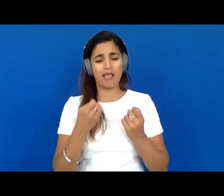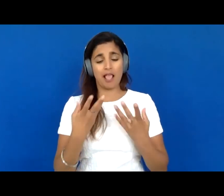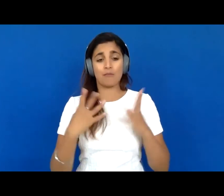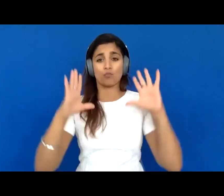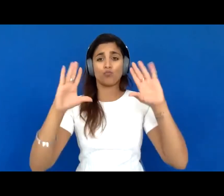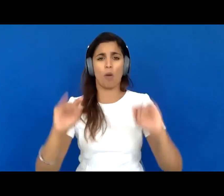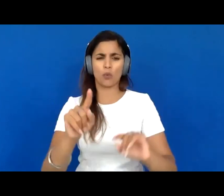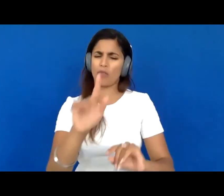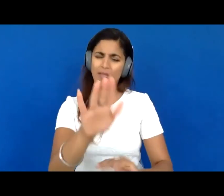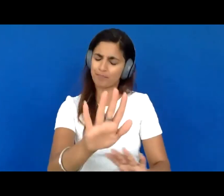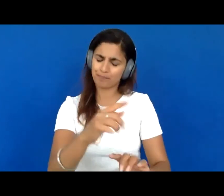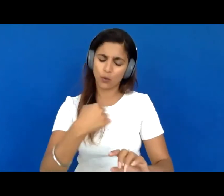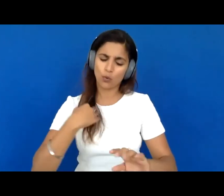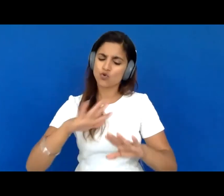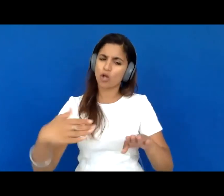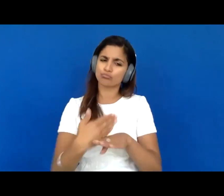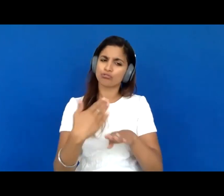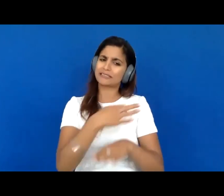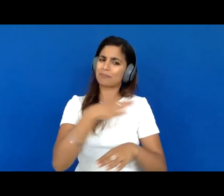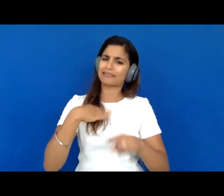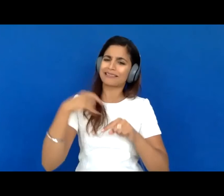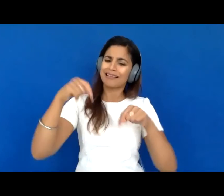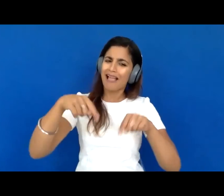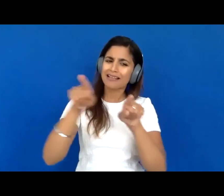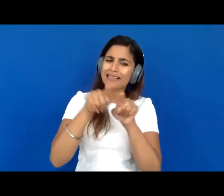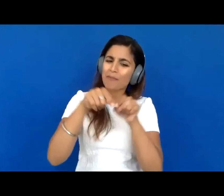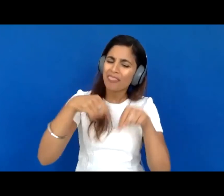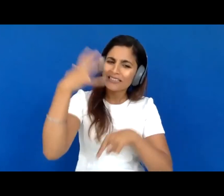practice medicine like that in this country where you come from over there